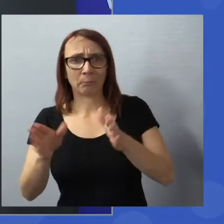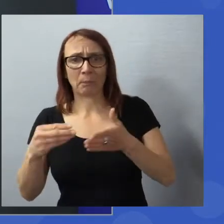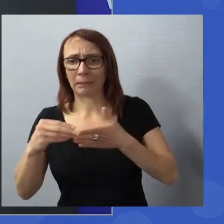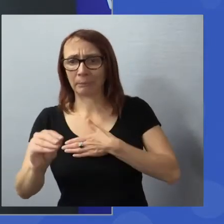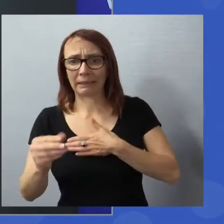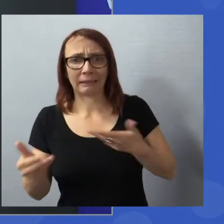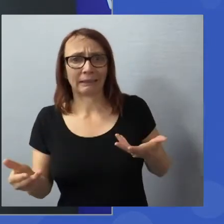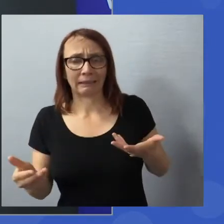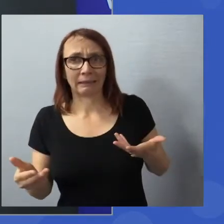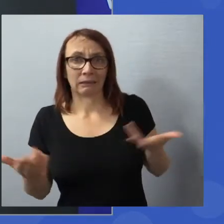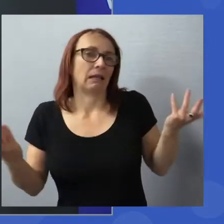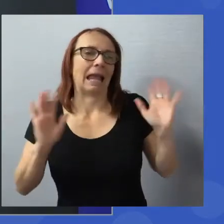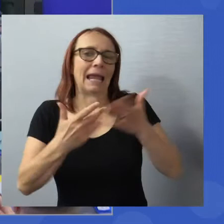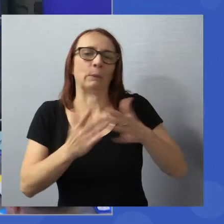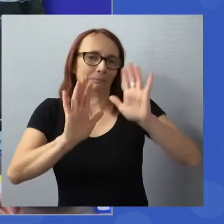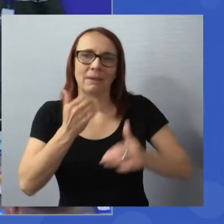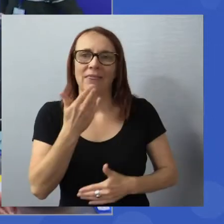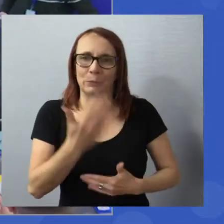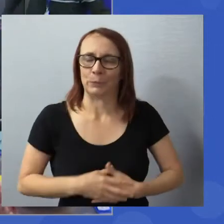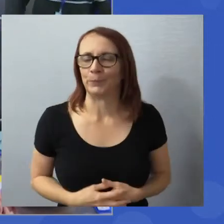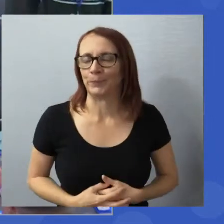here we go thank you